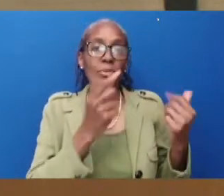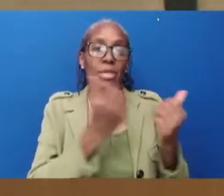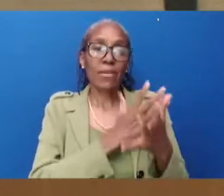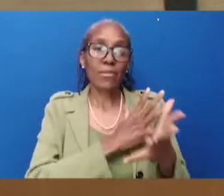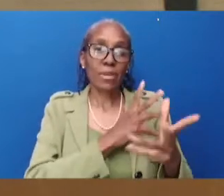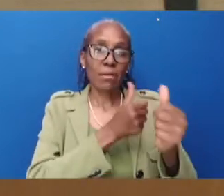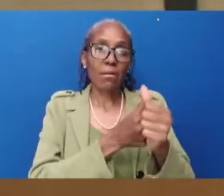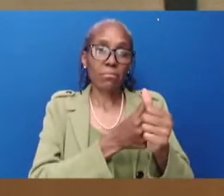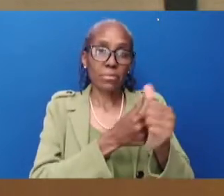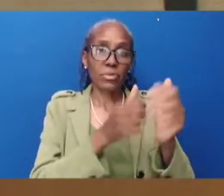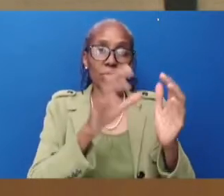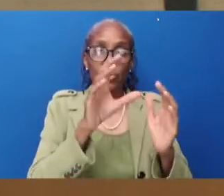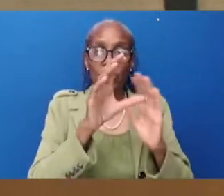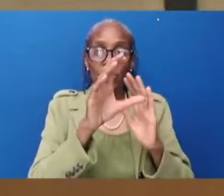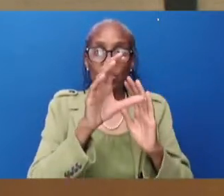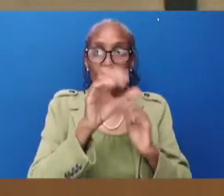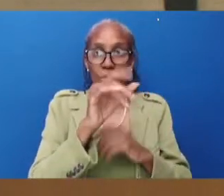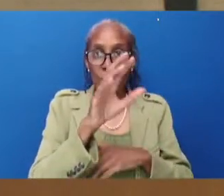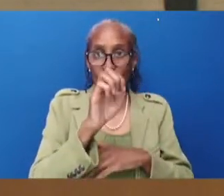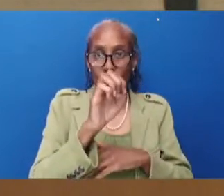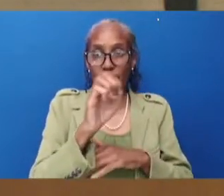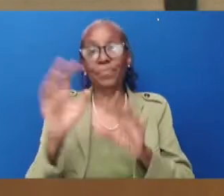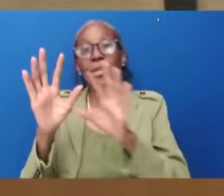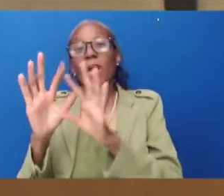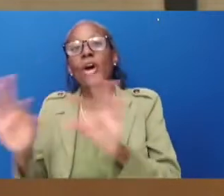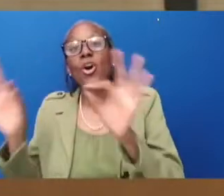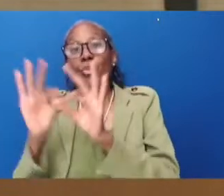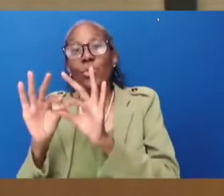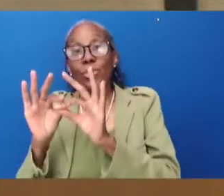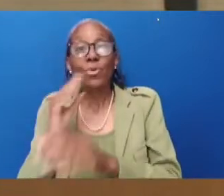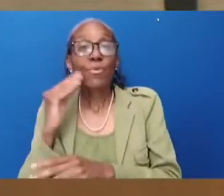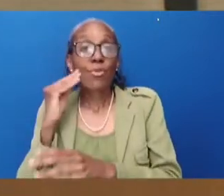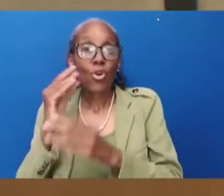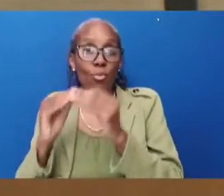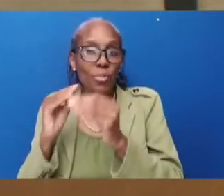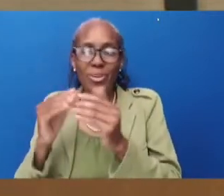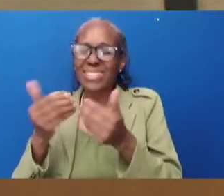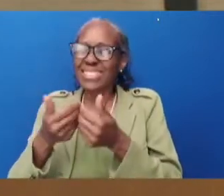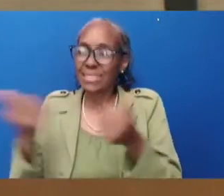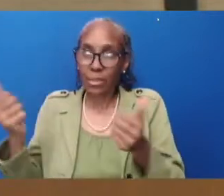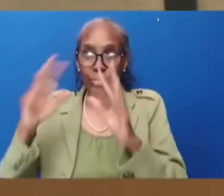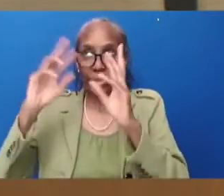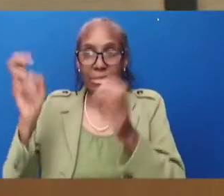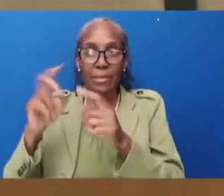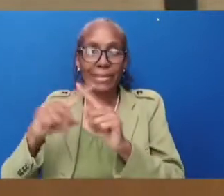IT IS A RENTAL UNIT AND THE LANDLORD'S RESPONSIBILITY TO